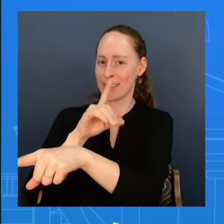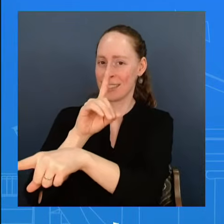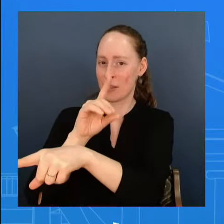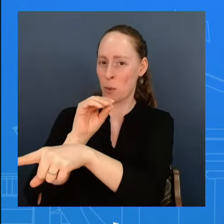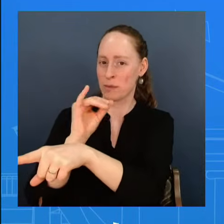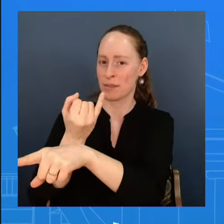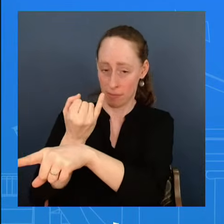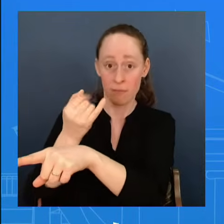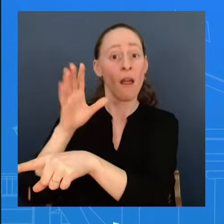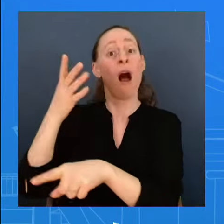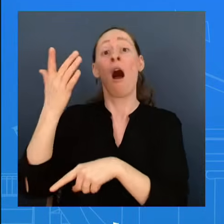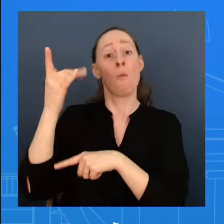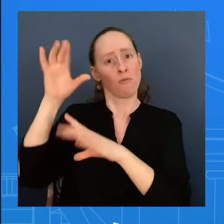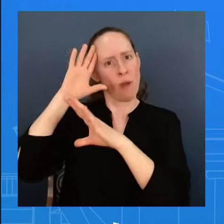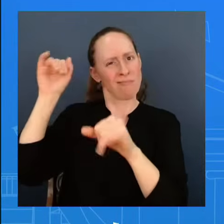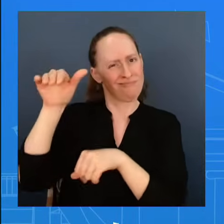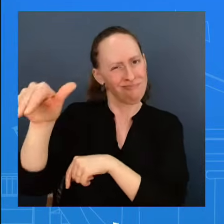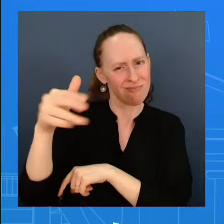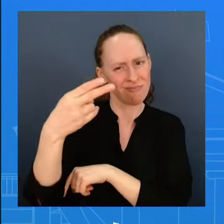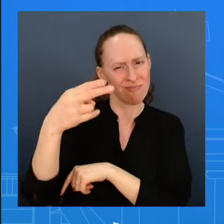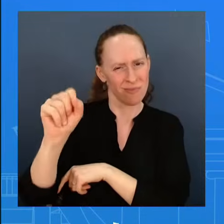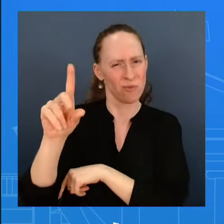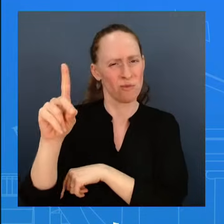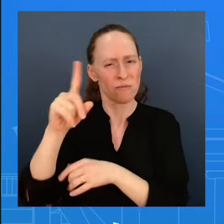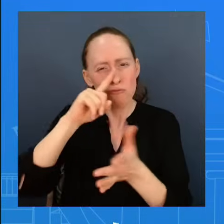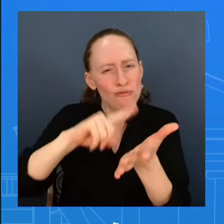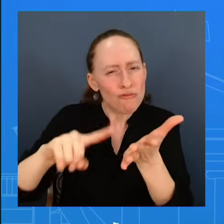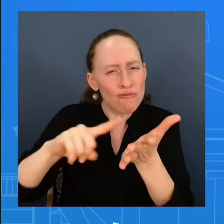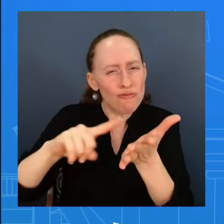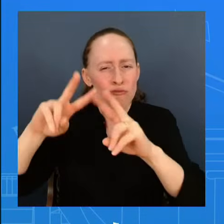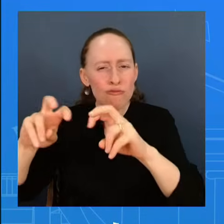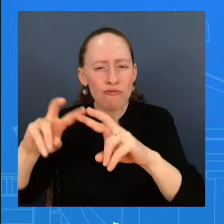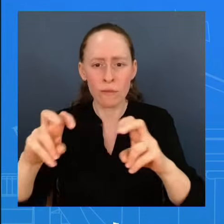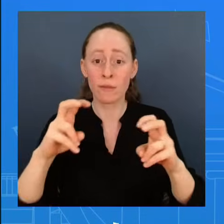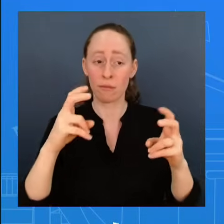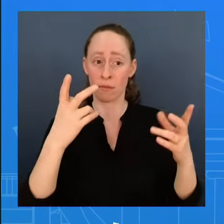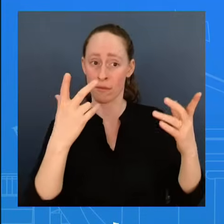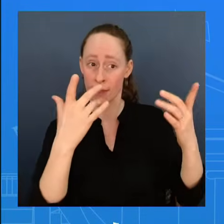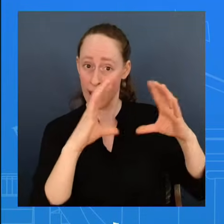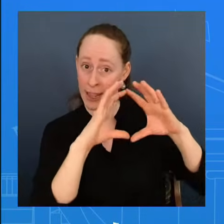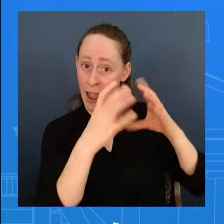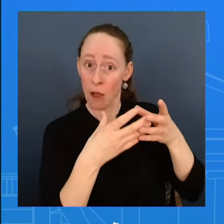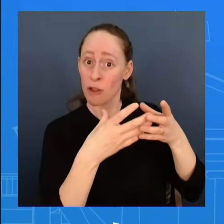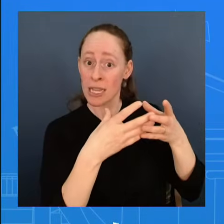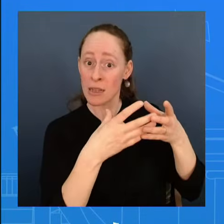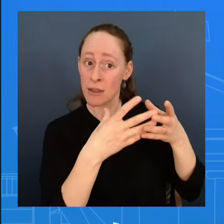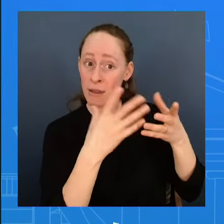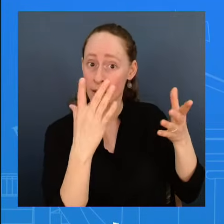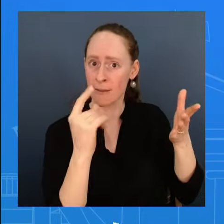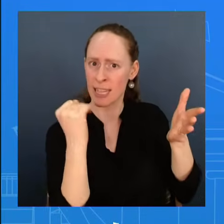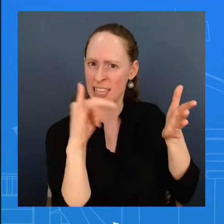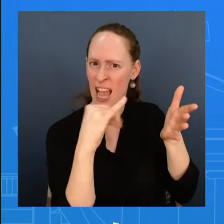is to look at the classification of marijuana. And let's not forget: This is something that the President talked about during his campaign.